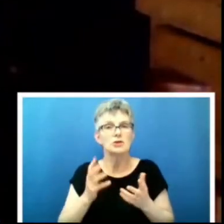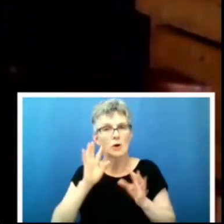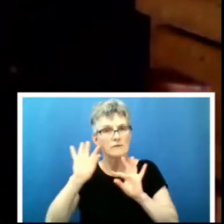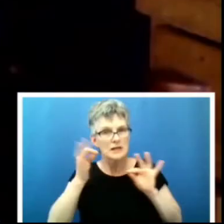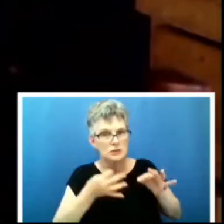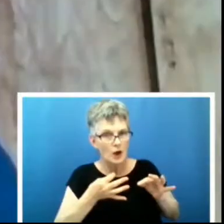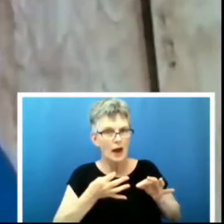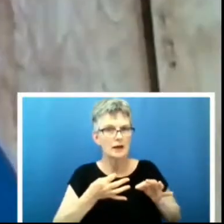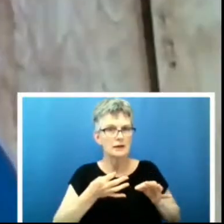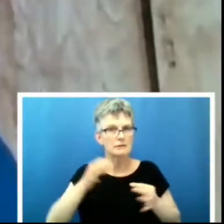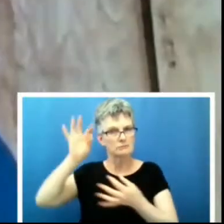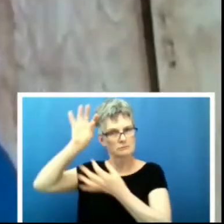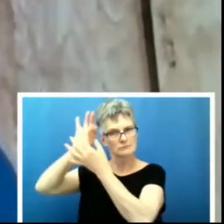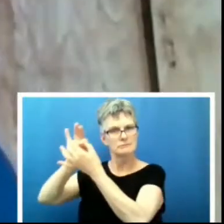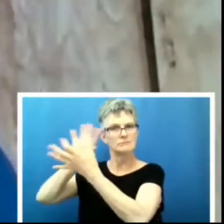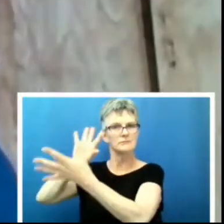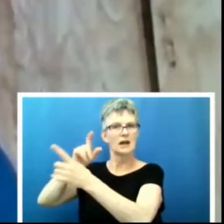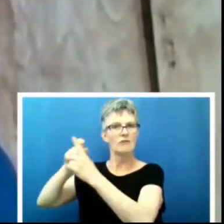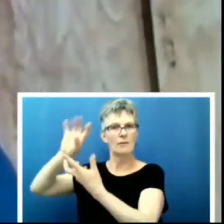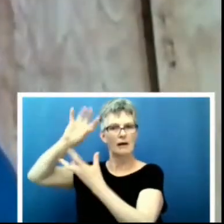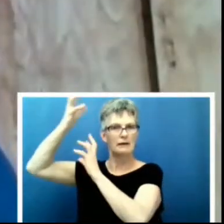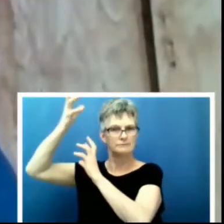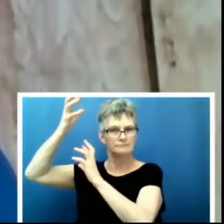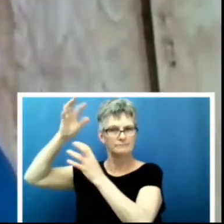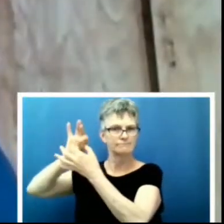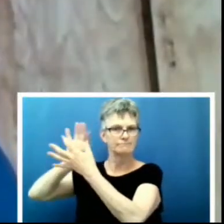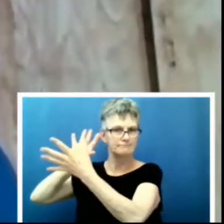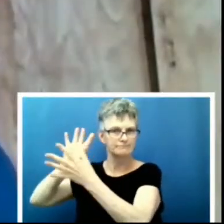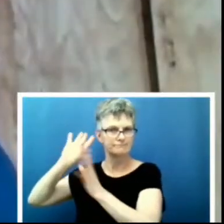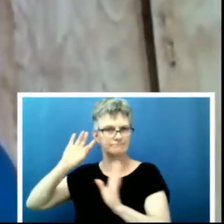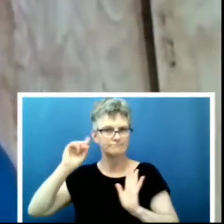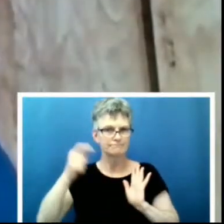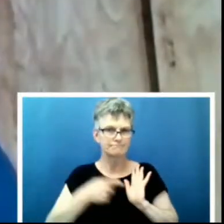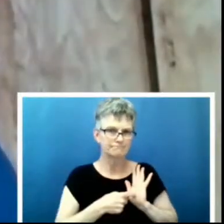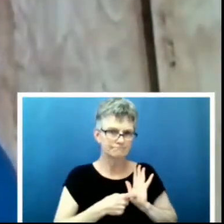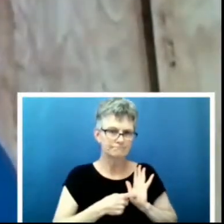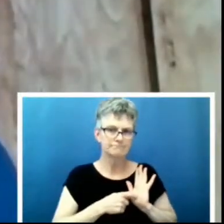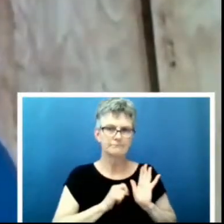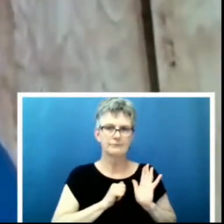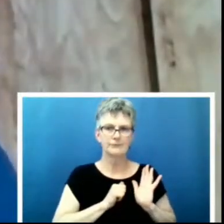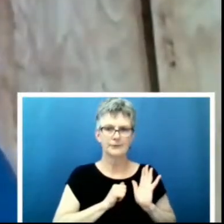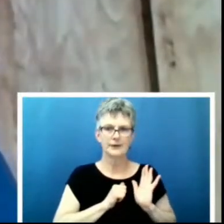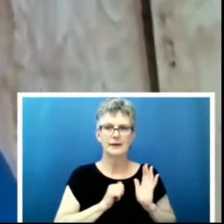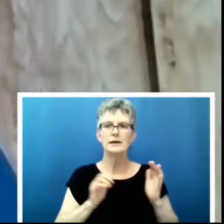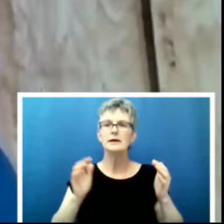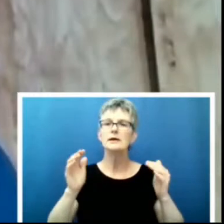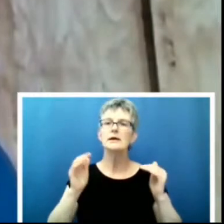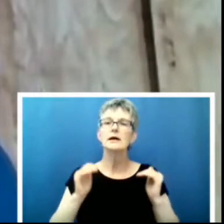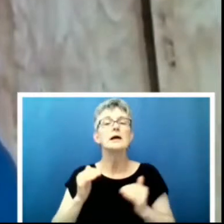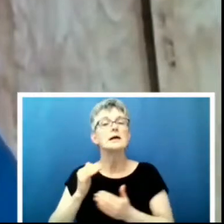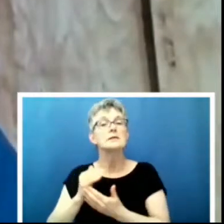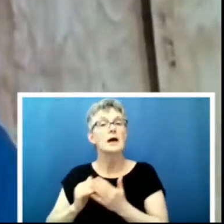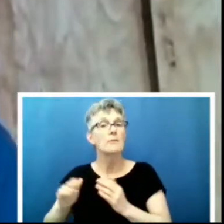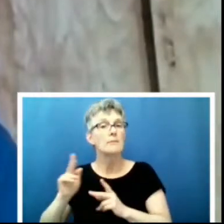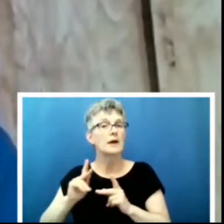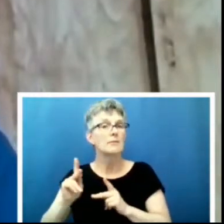So, some people may ask, how do you develop evidence for some of the things that you're sharing about?